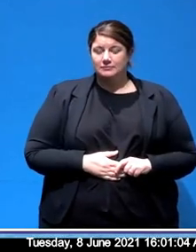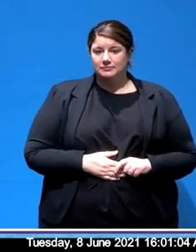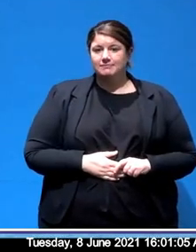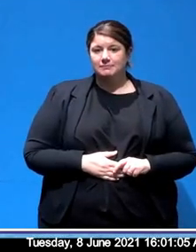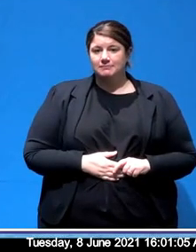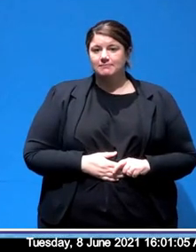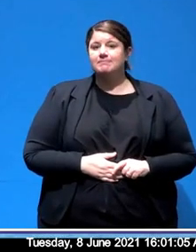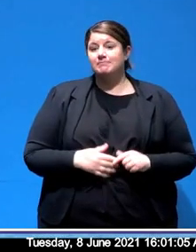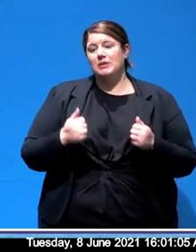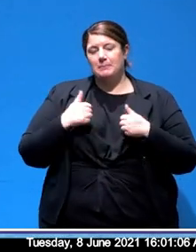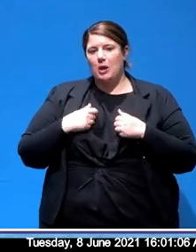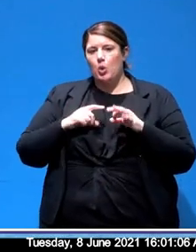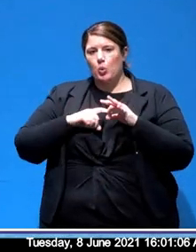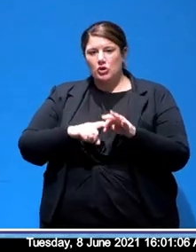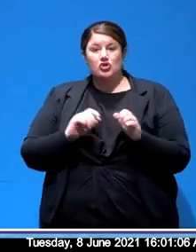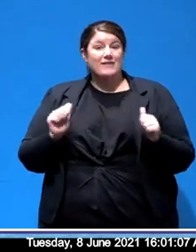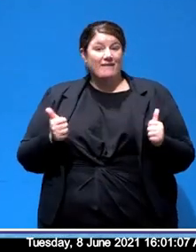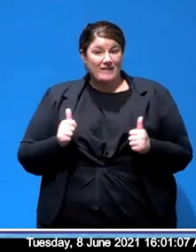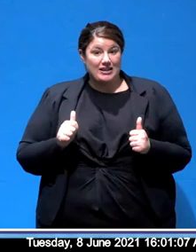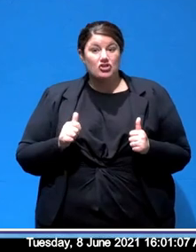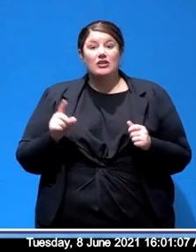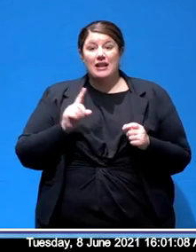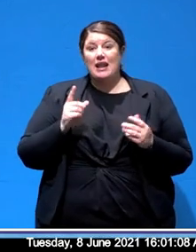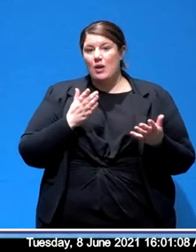Ms Kirkby this afternoon. I will hand back to the Chair. Thank you very much.